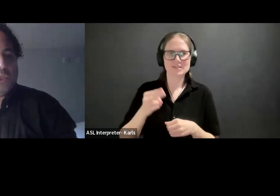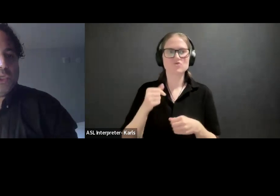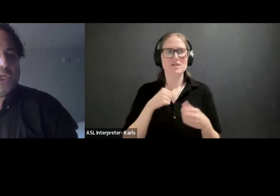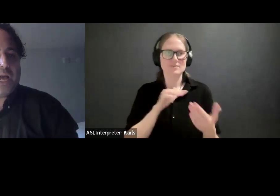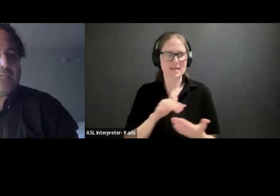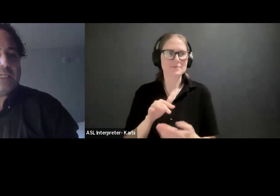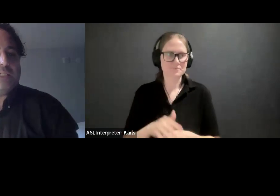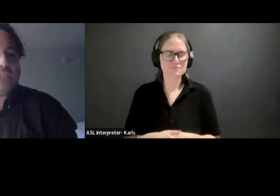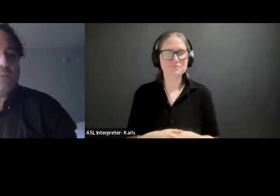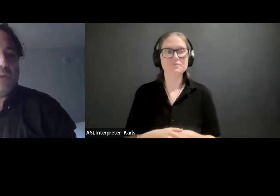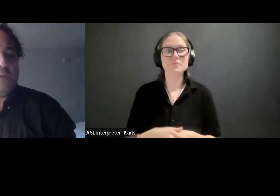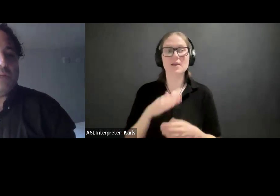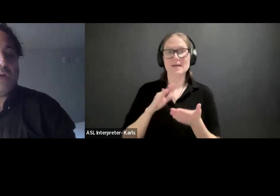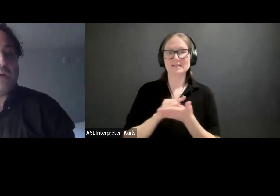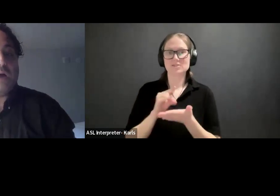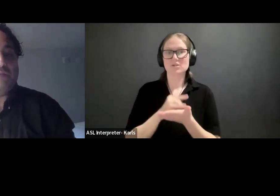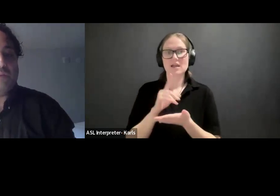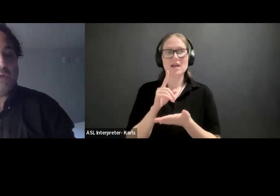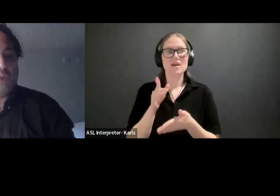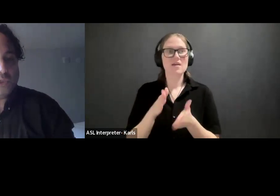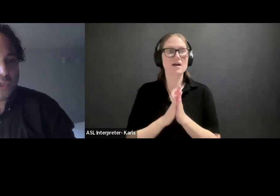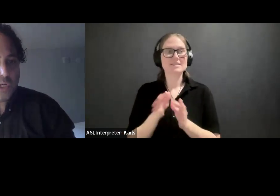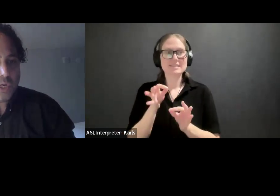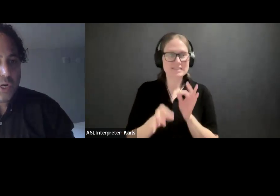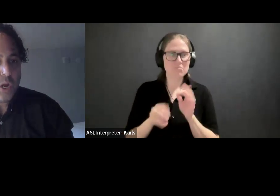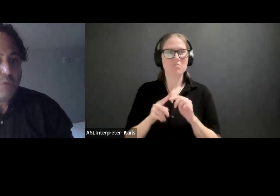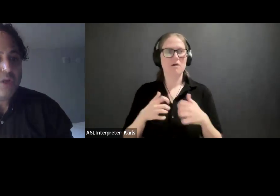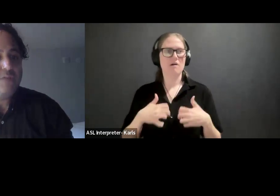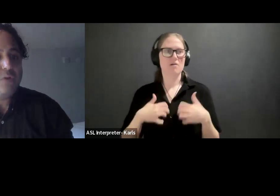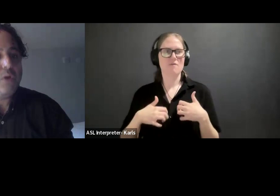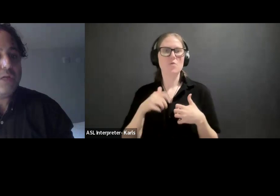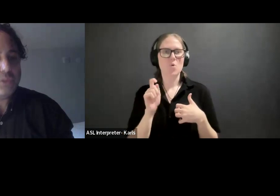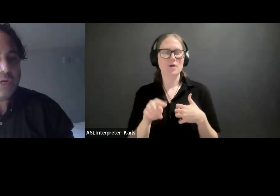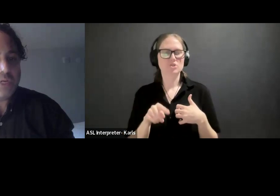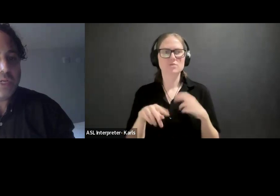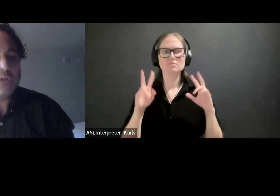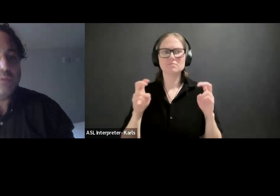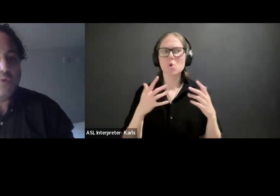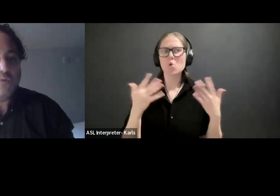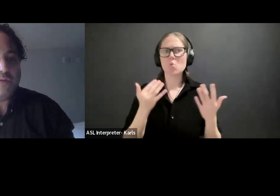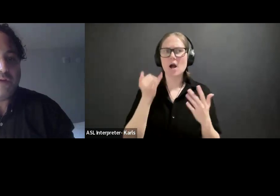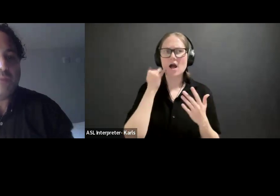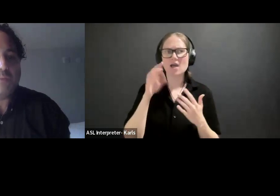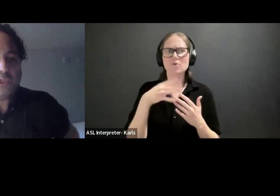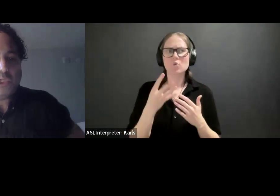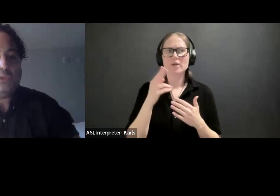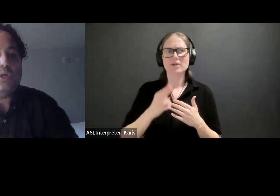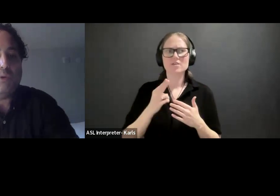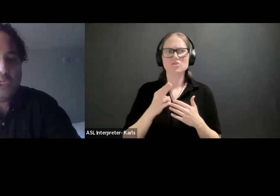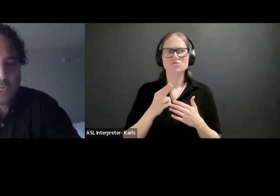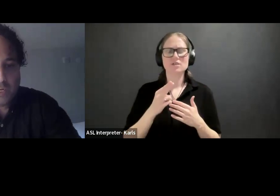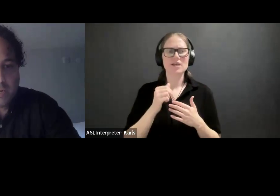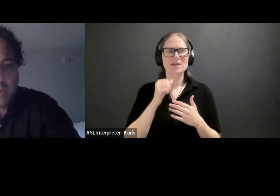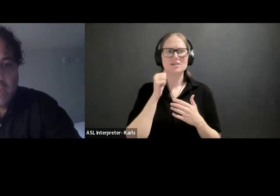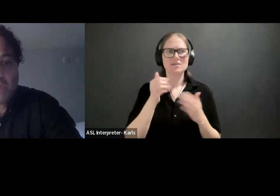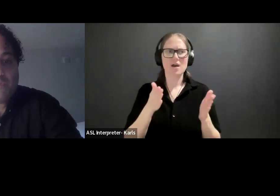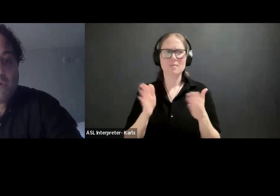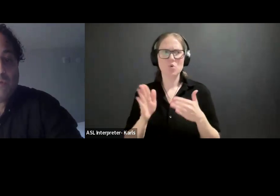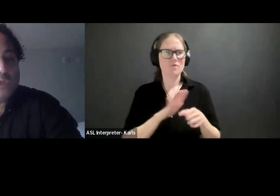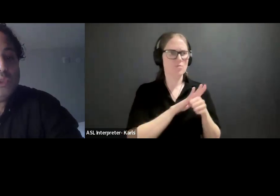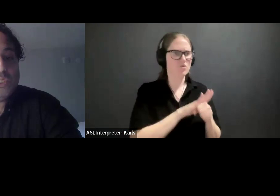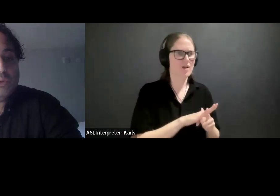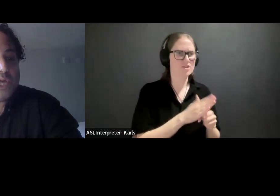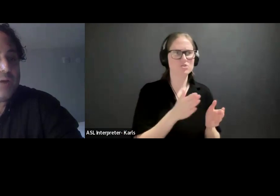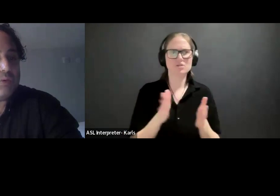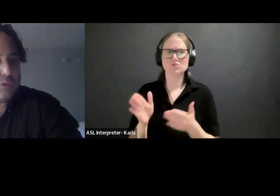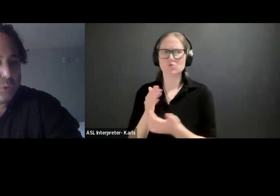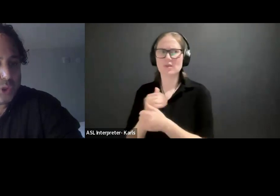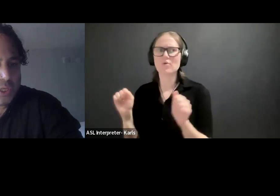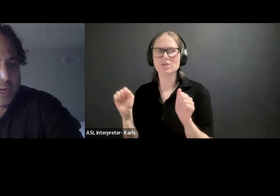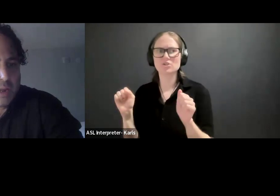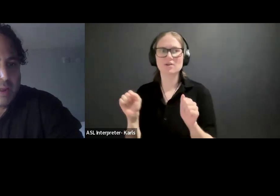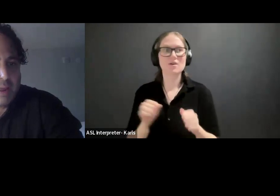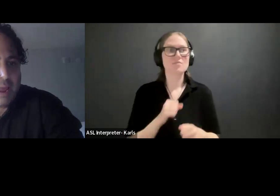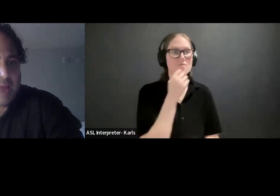My dissertation asked a simple but uncomfortable question. What if queer history did not move from repression to liberation, but from revolution to counter-revolution?